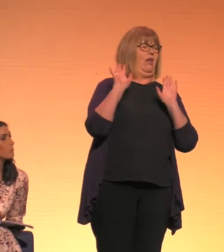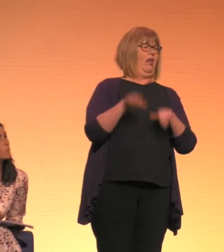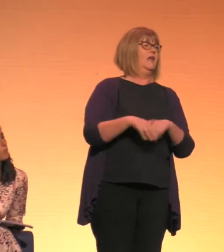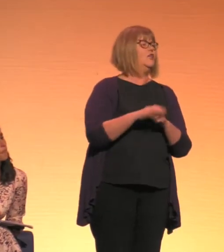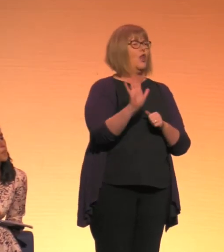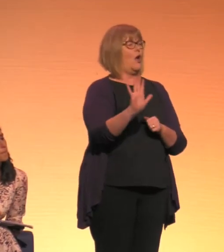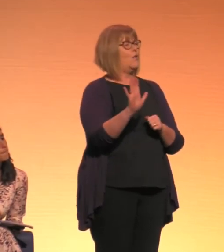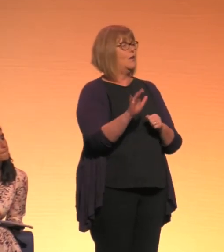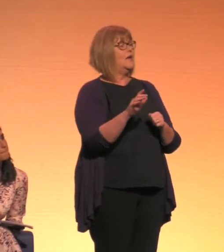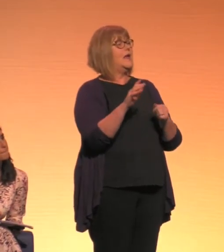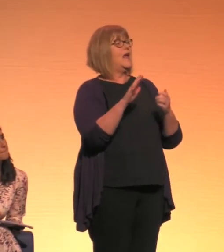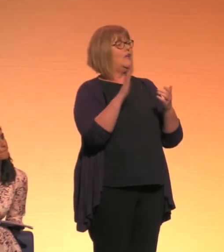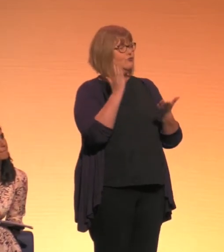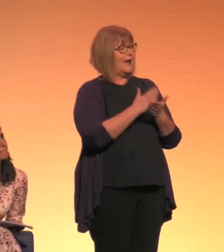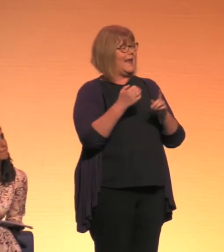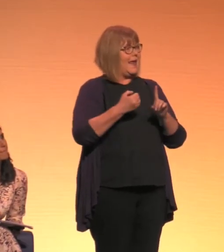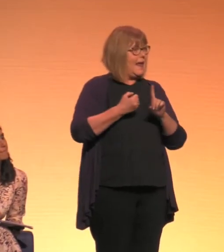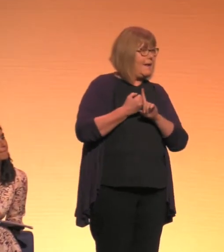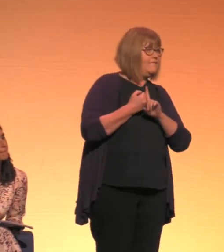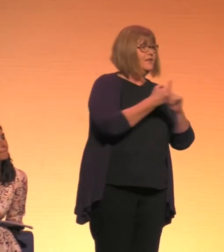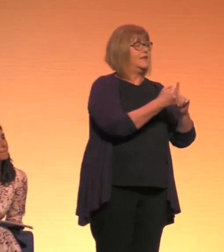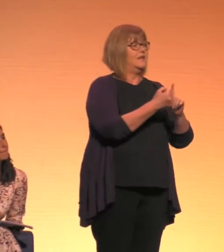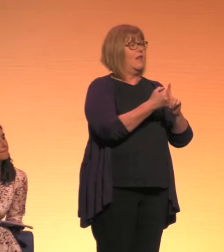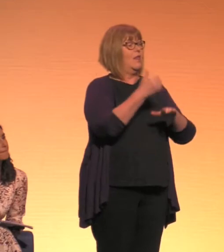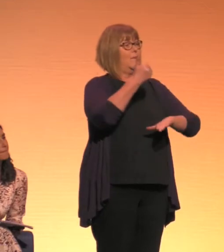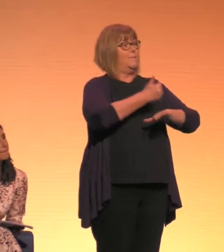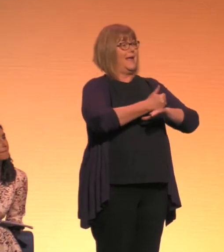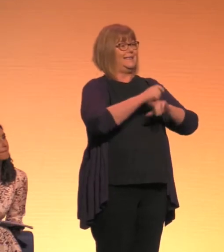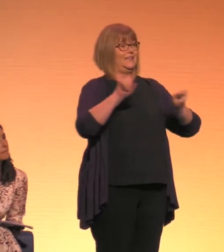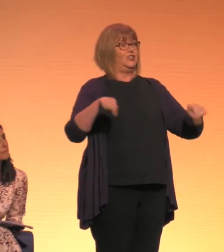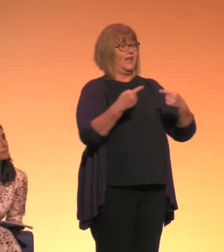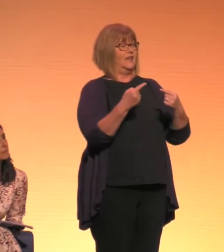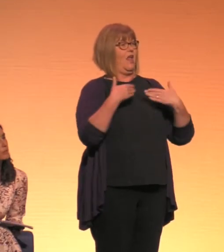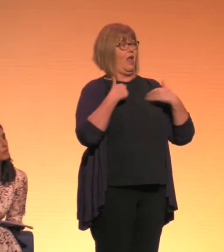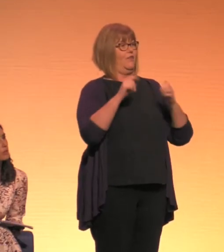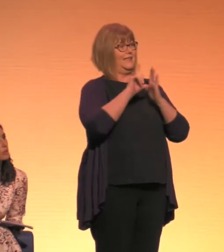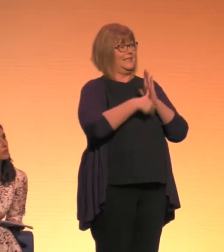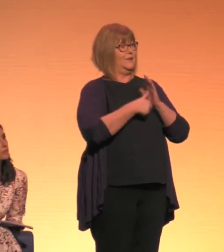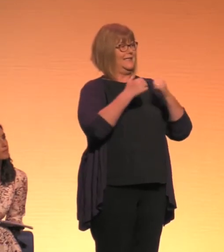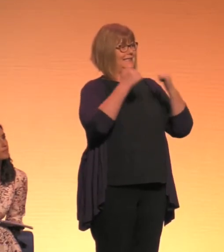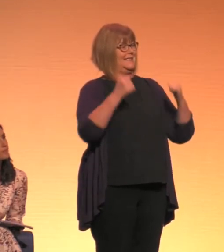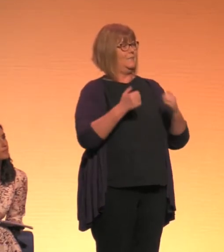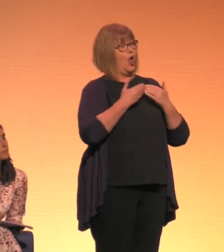Rather, to me, it emphasizes that the fundamental challenges in our health and disability system are longstanding